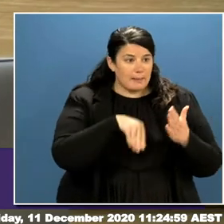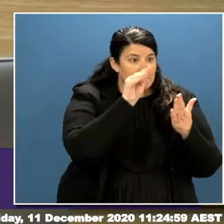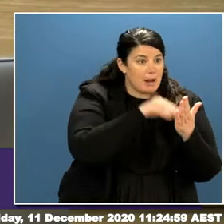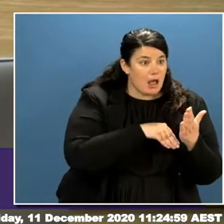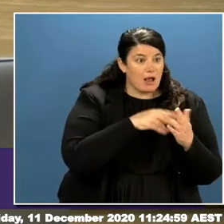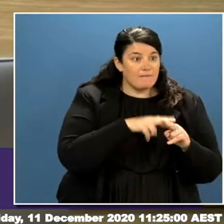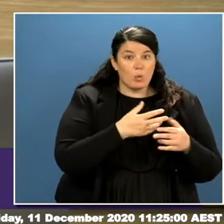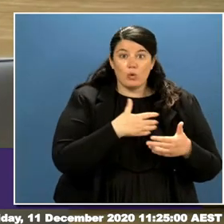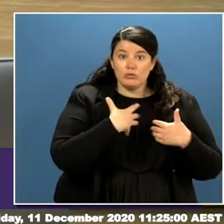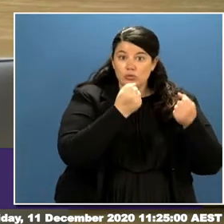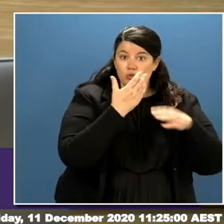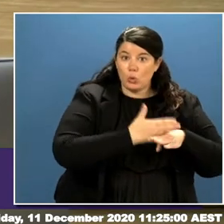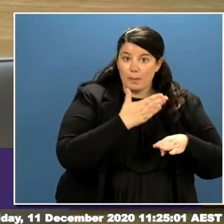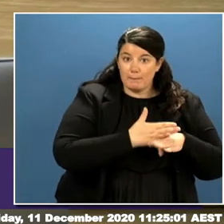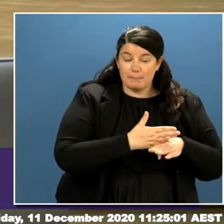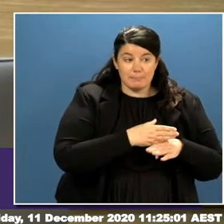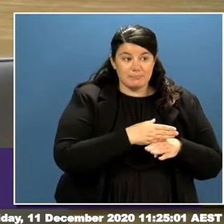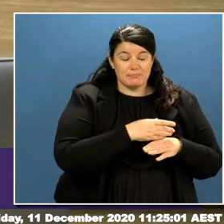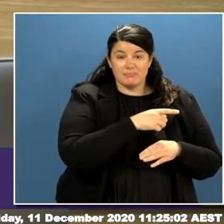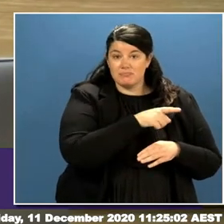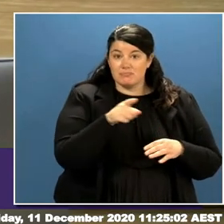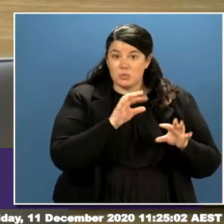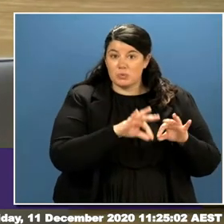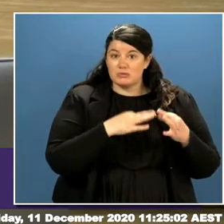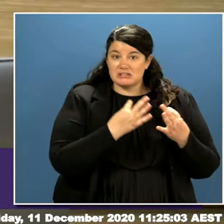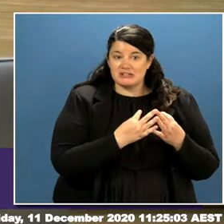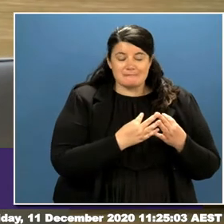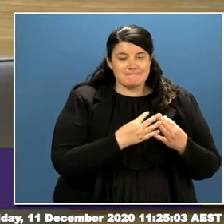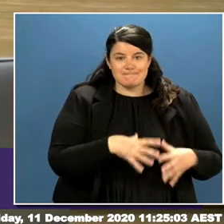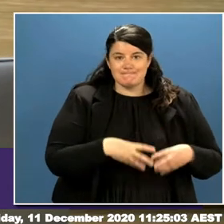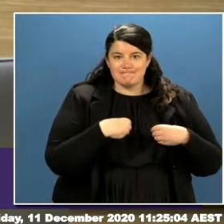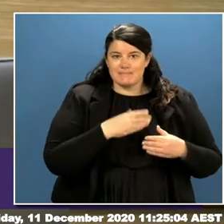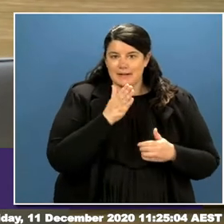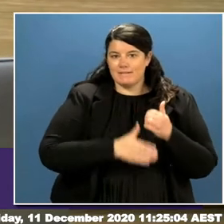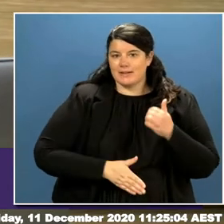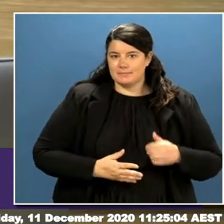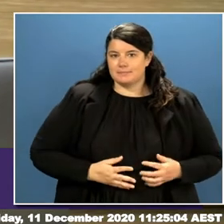paid employment with these organisations but I was never successful.